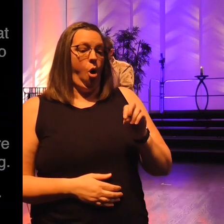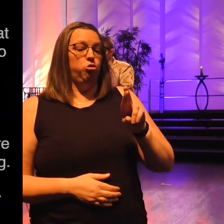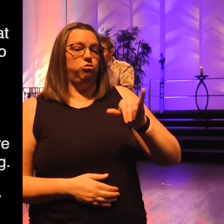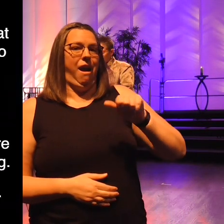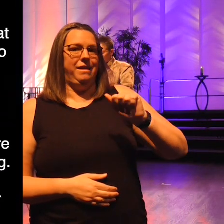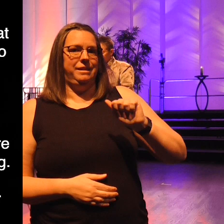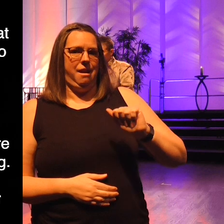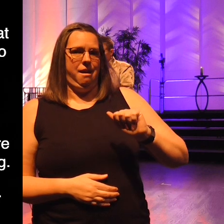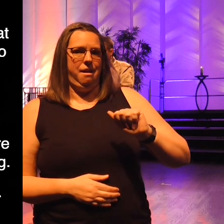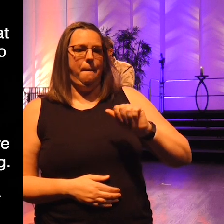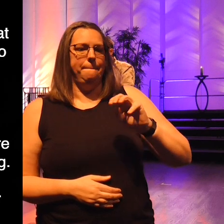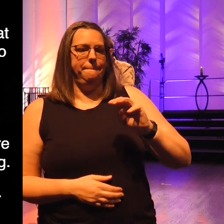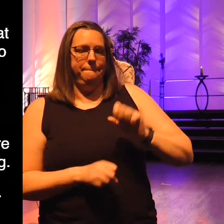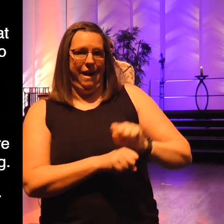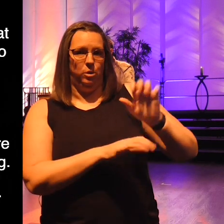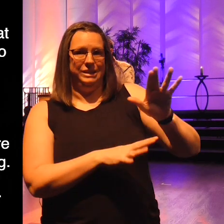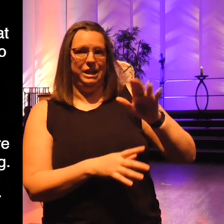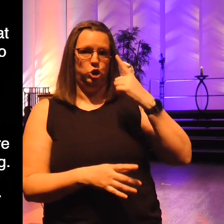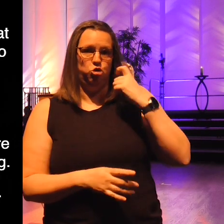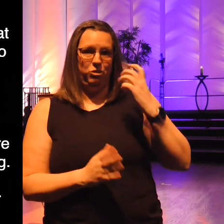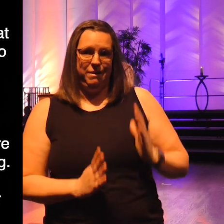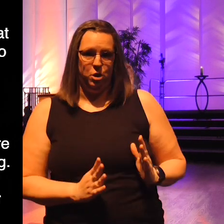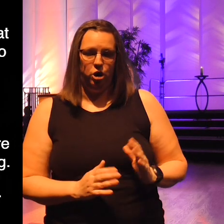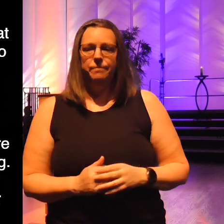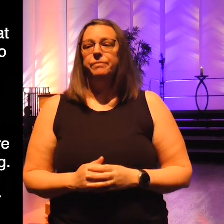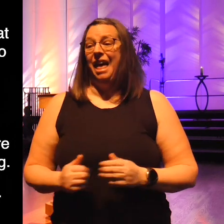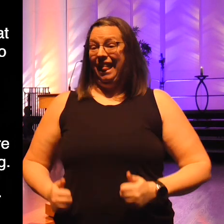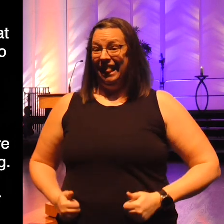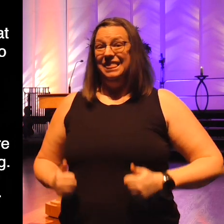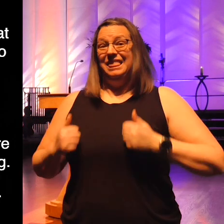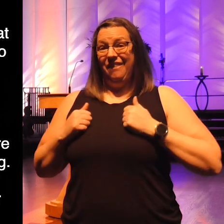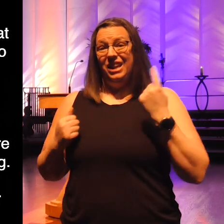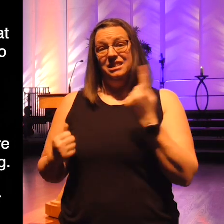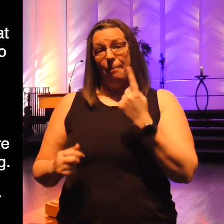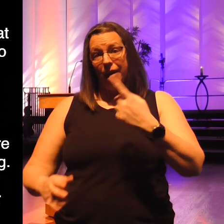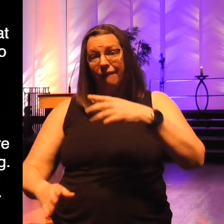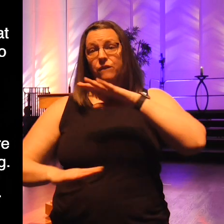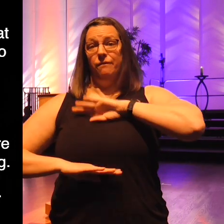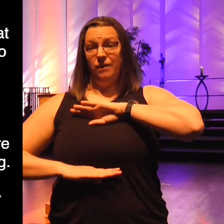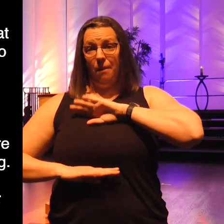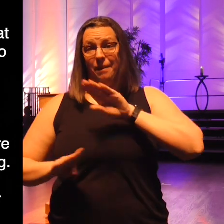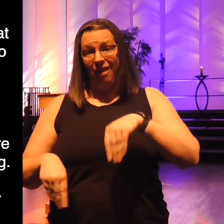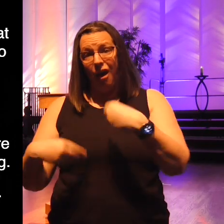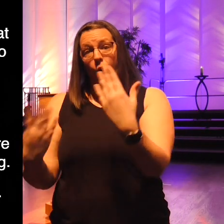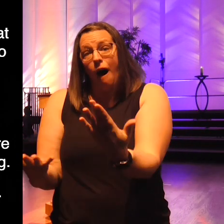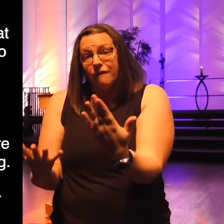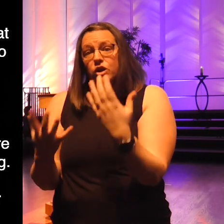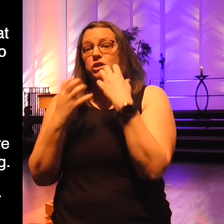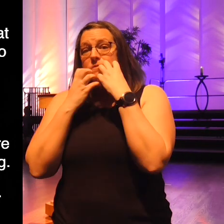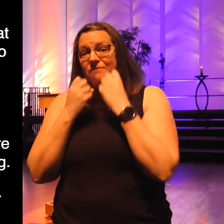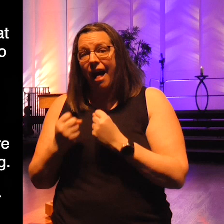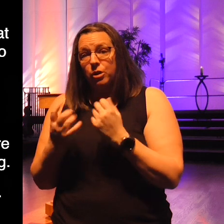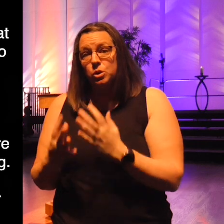life of fulfillment that offers something of value to the world starts with radical self- knowledge